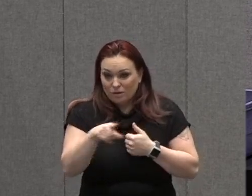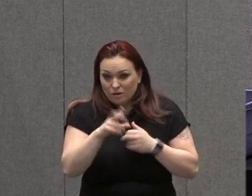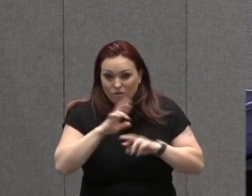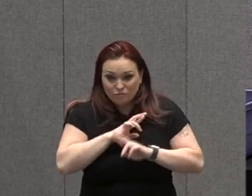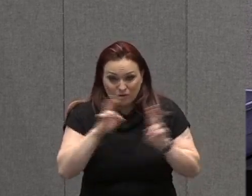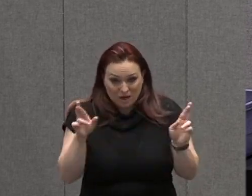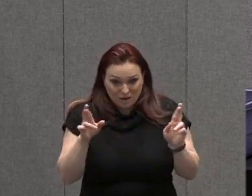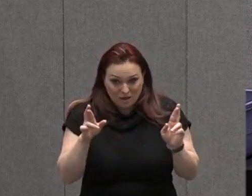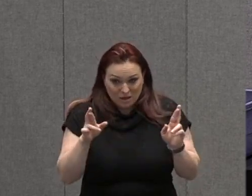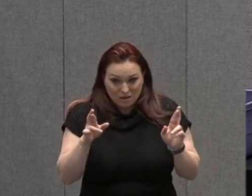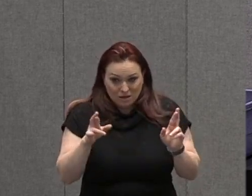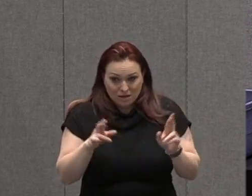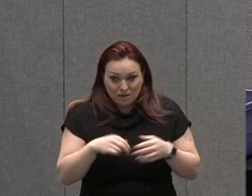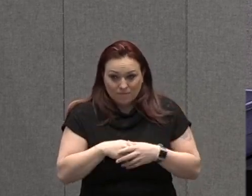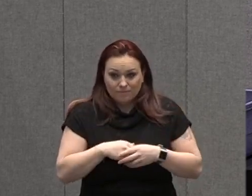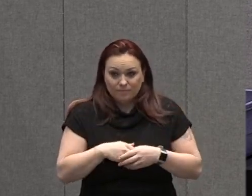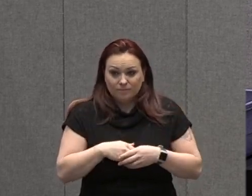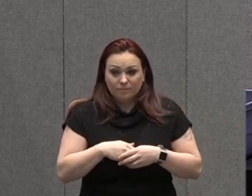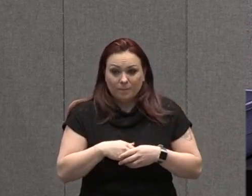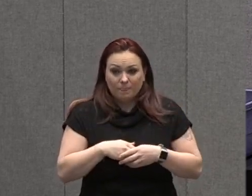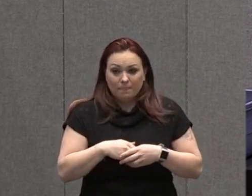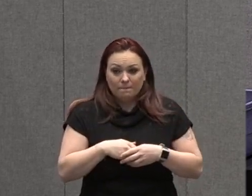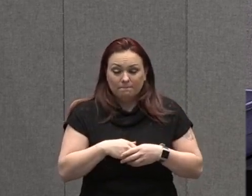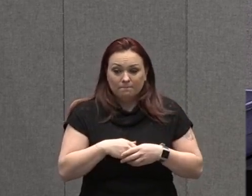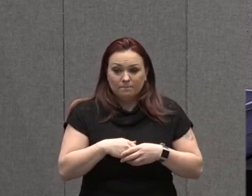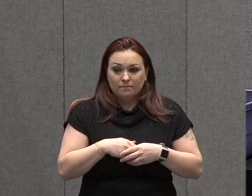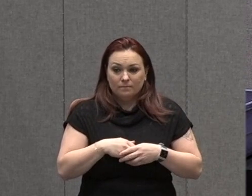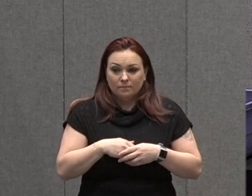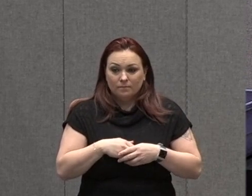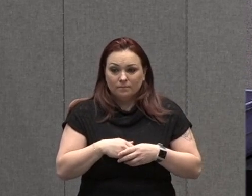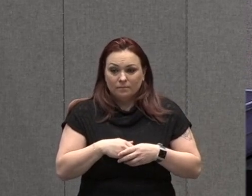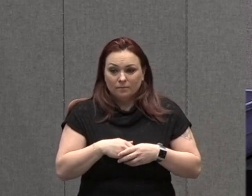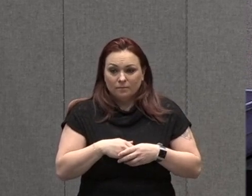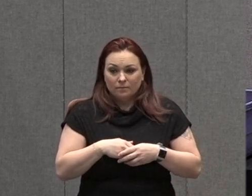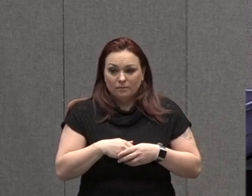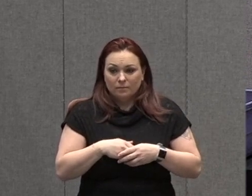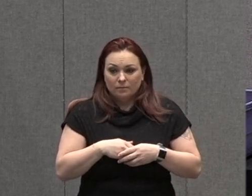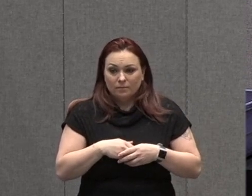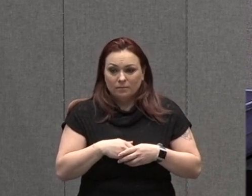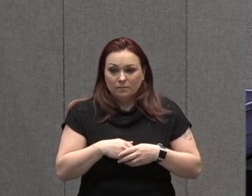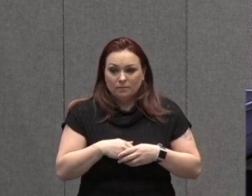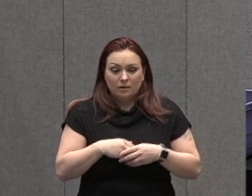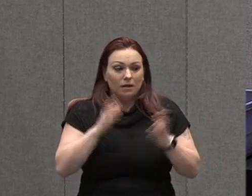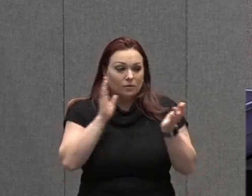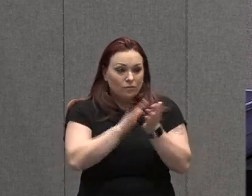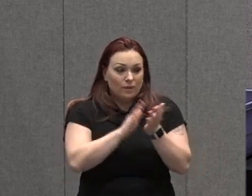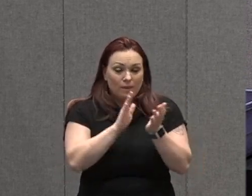Okay, we're going to take this rhythm and I'm going to clap it at the same time as you singing that song. - Okay.